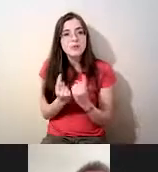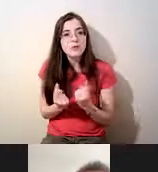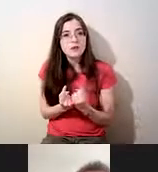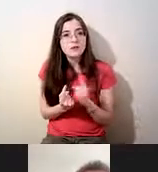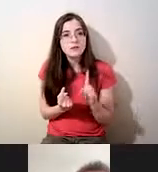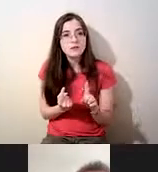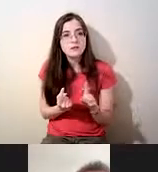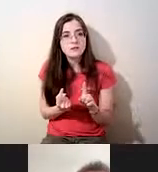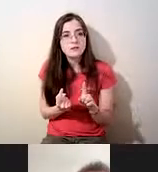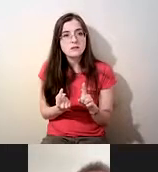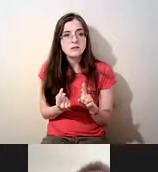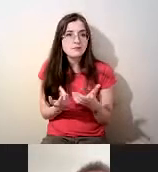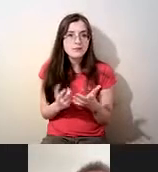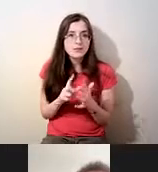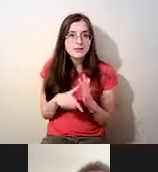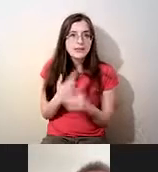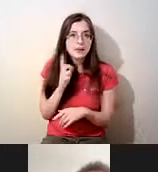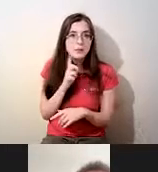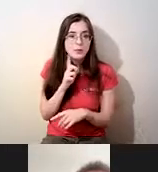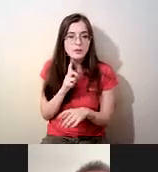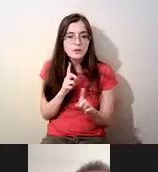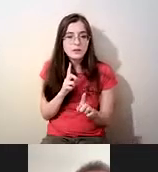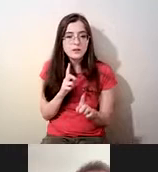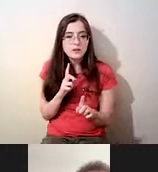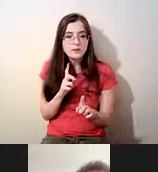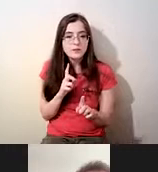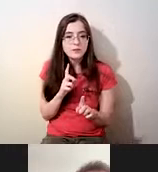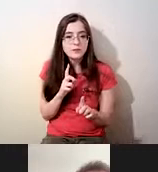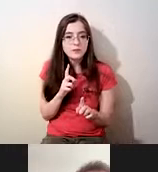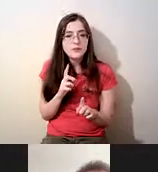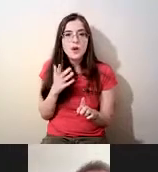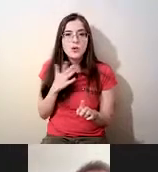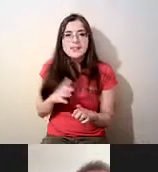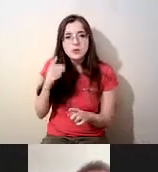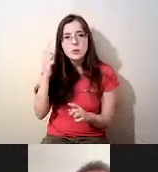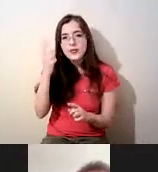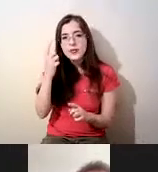disabled women i think that is something we want to think about that as well imagine a lot of this